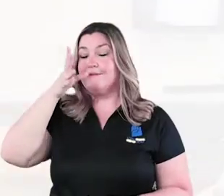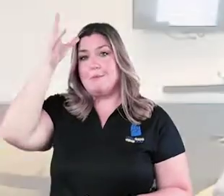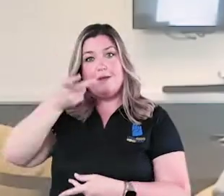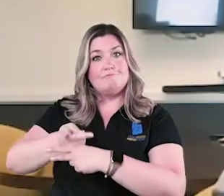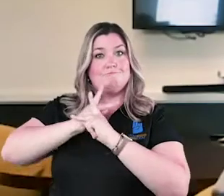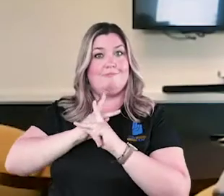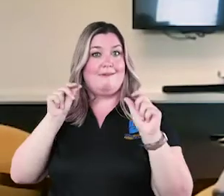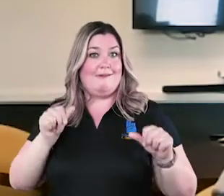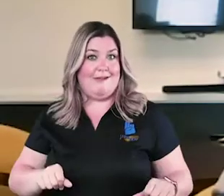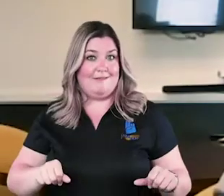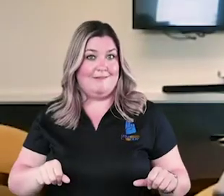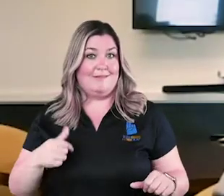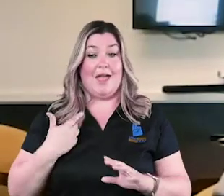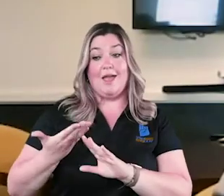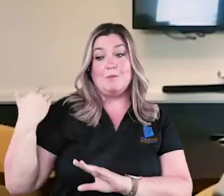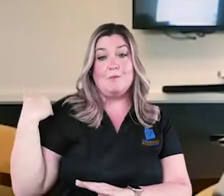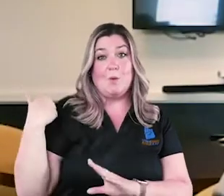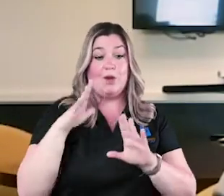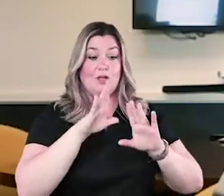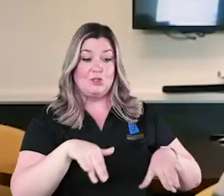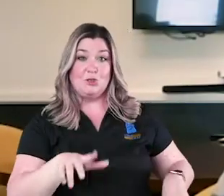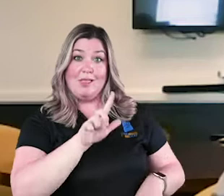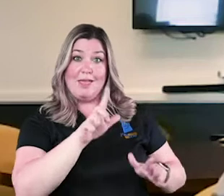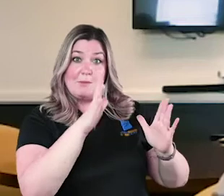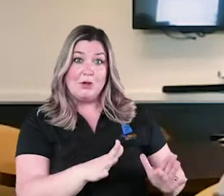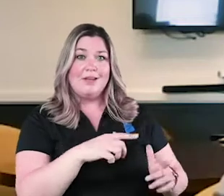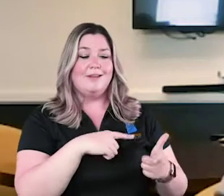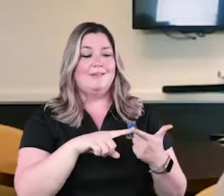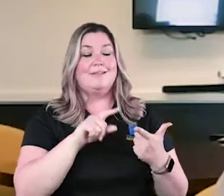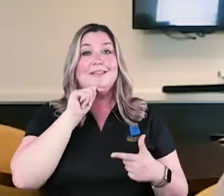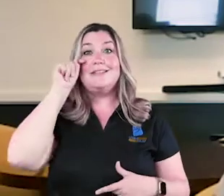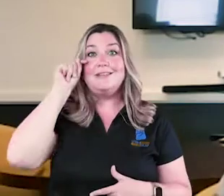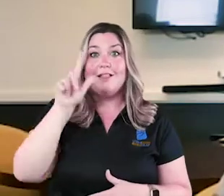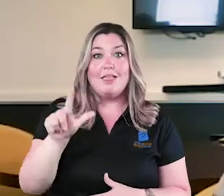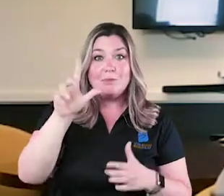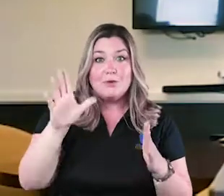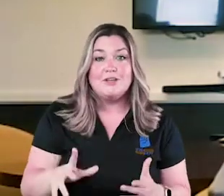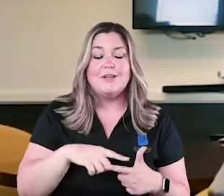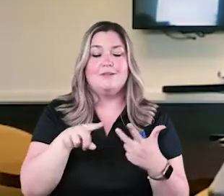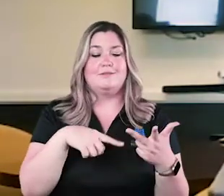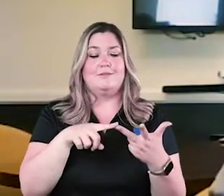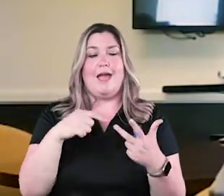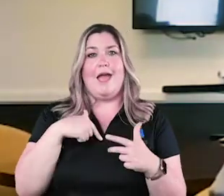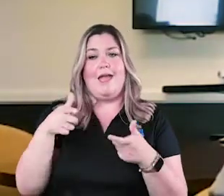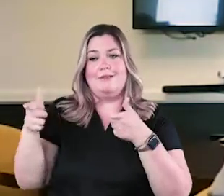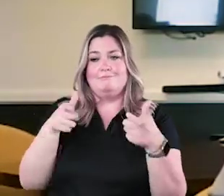parents can check out these kits. I was a children's librarian, I was a teen librarian. I was a branch